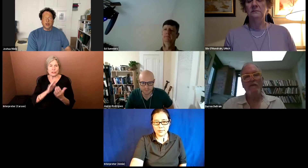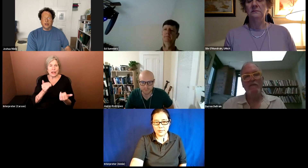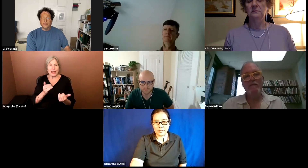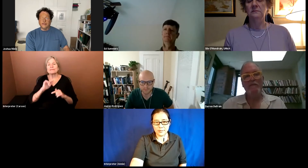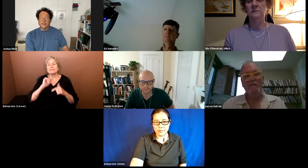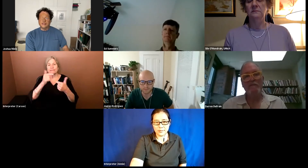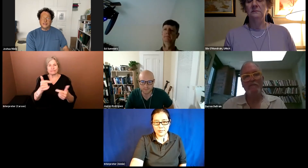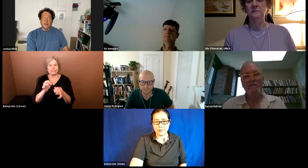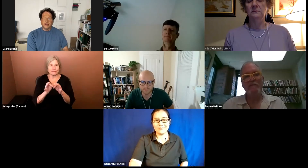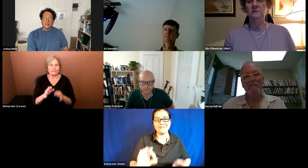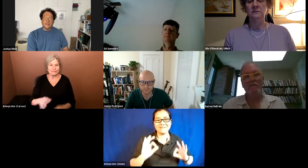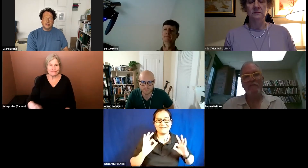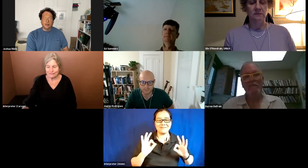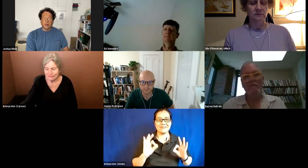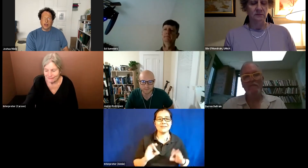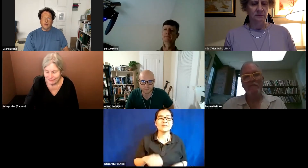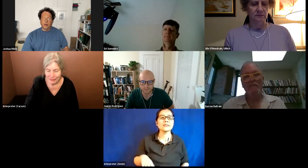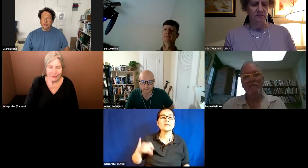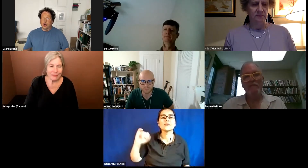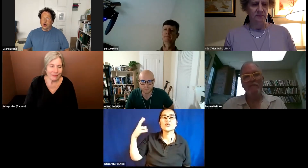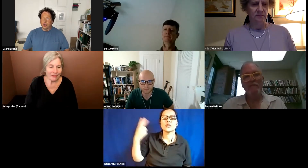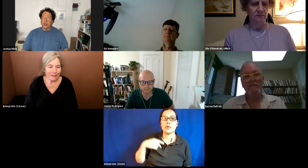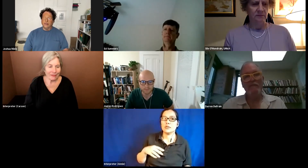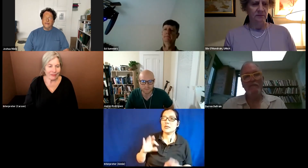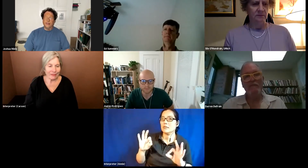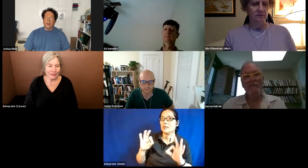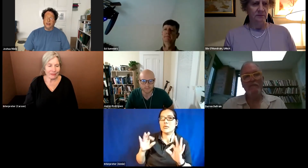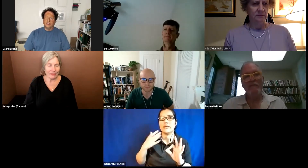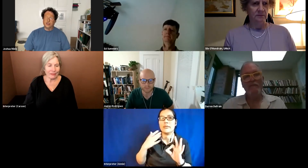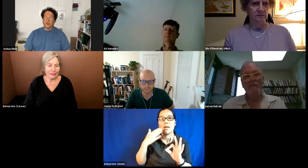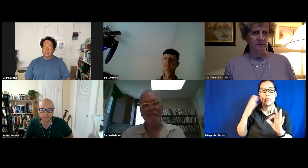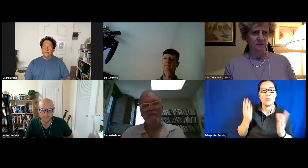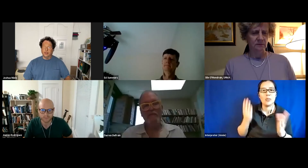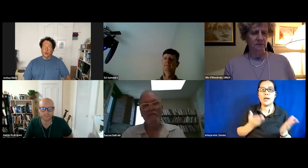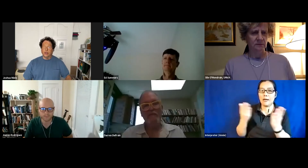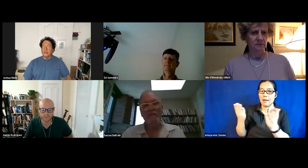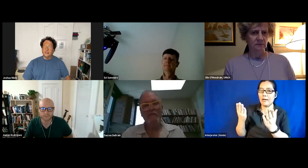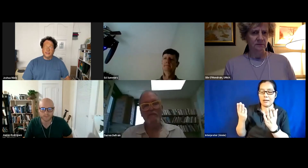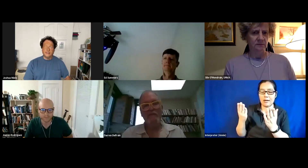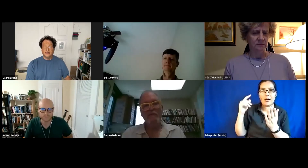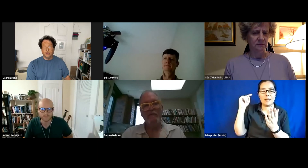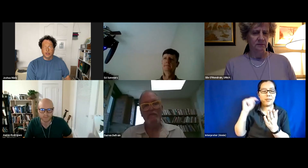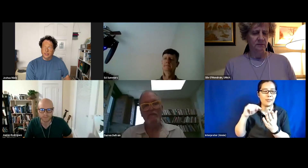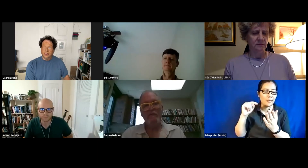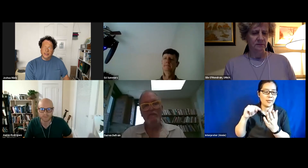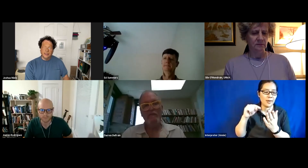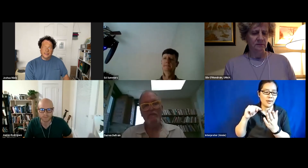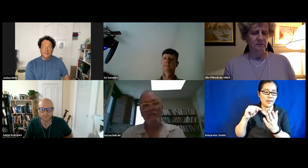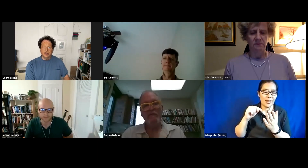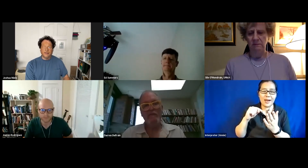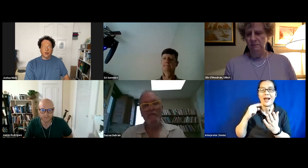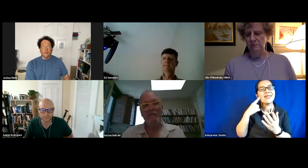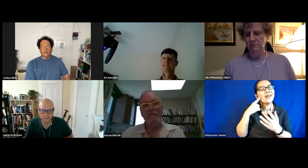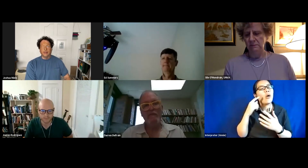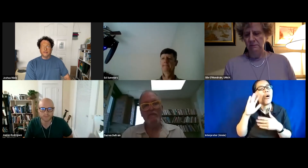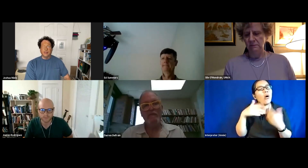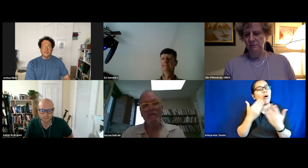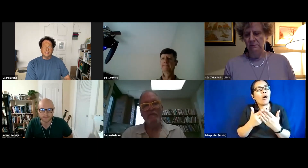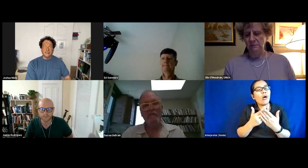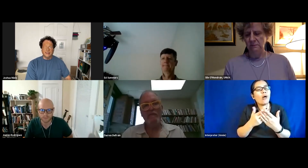brought up that phrase. I consider all of descriptively accessible oriented ability. I